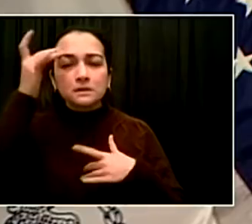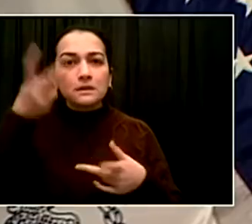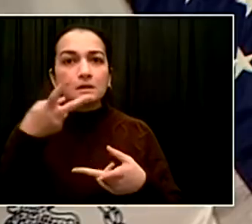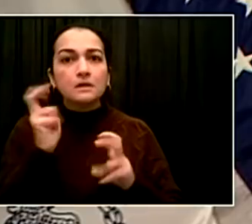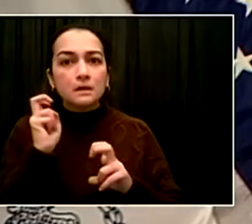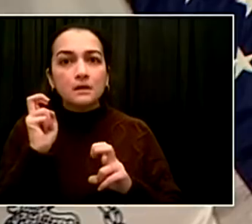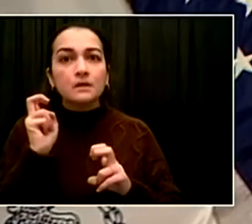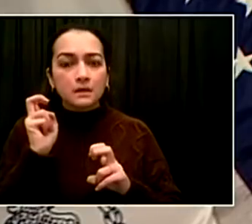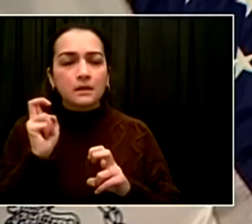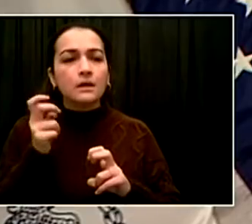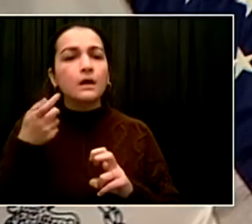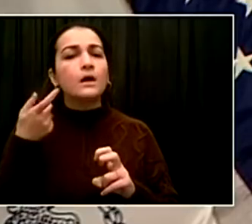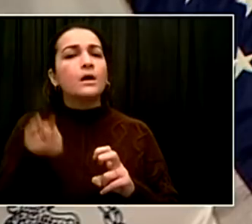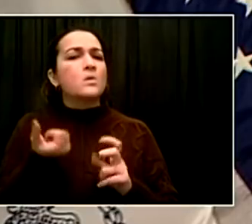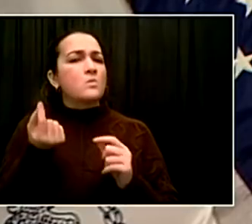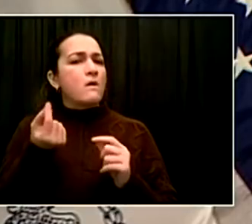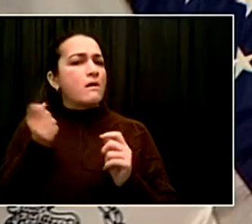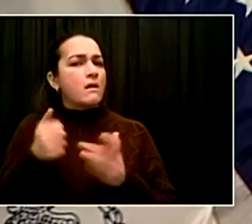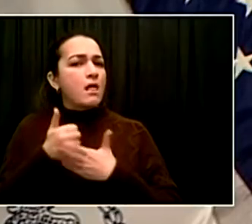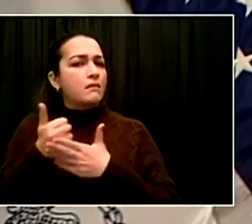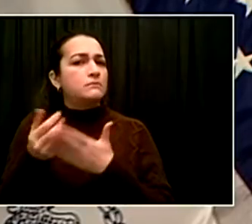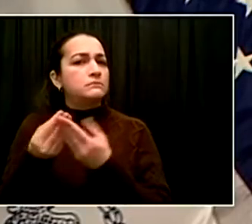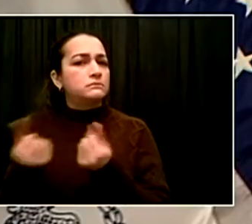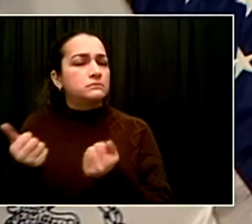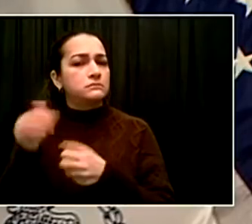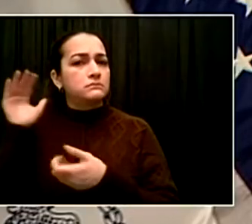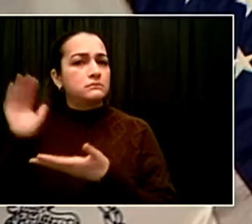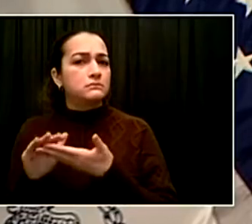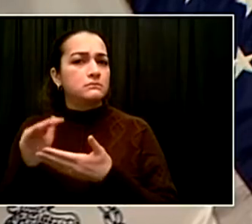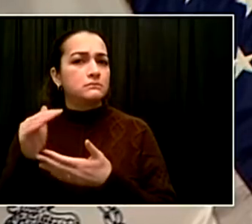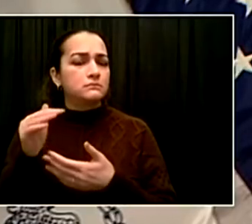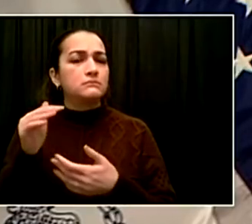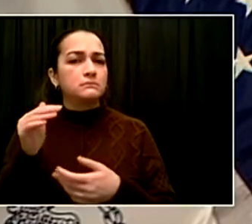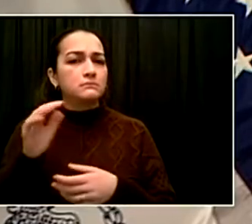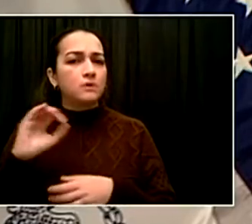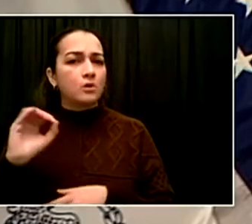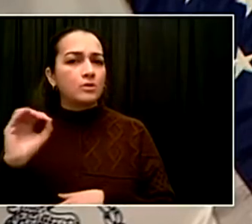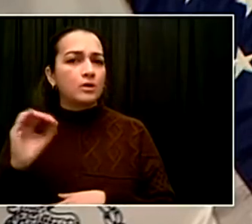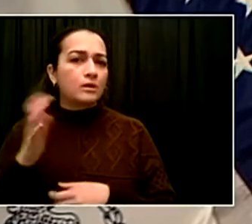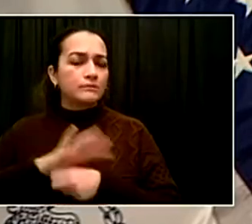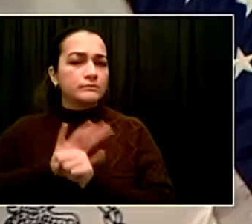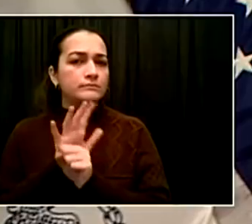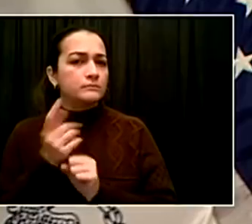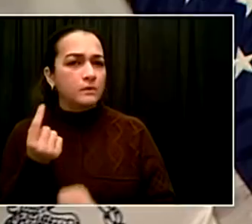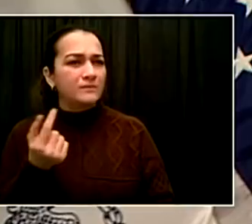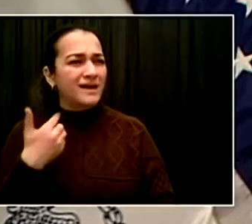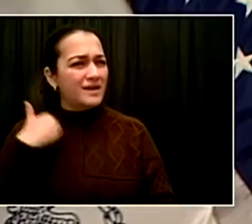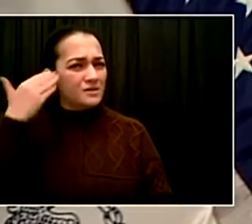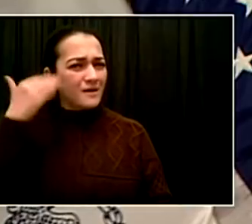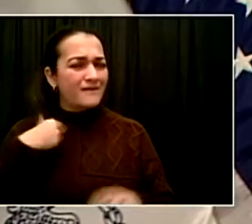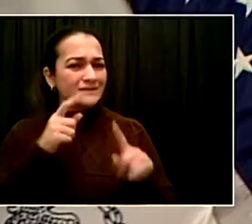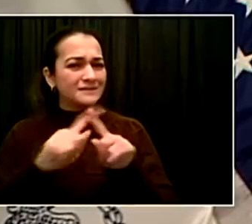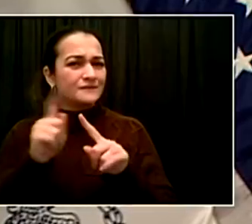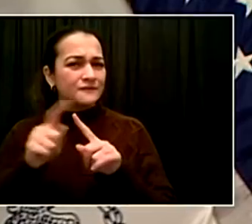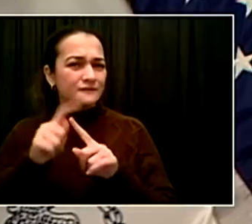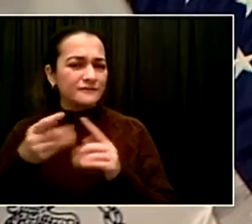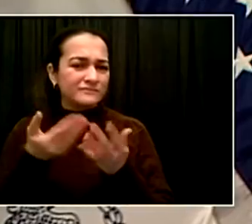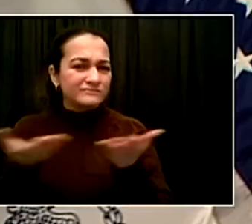DIDN'T EXIST IN SPRING OF 2020. I'M AWARE THAT WE HAVE MONOCLONAL ANTIBODY TREATMENTS,